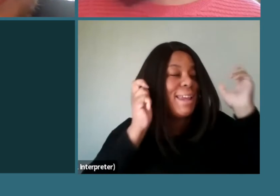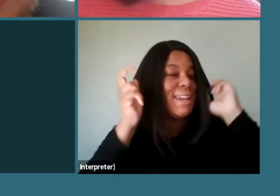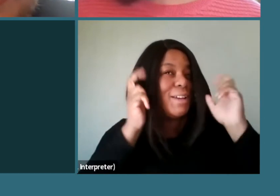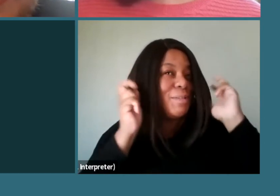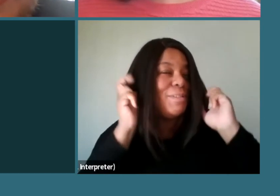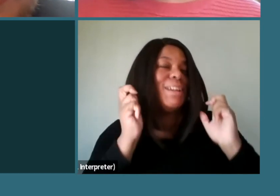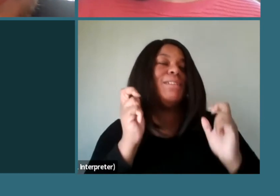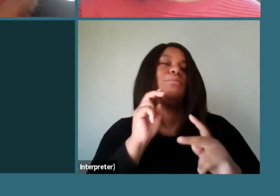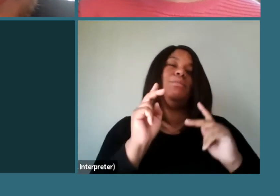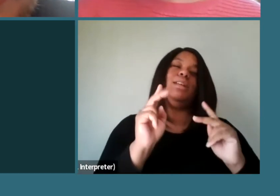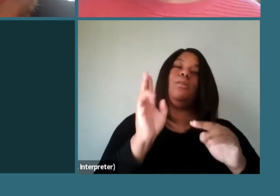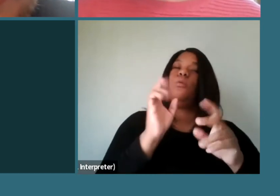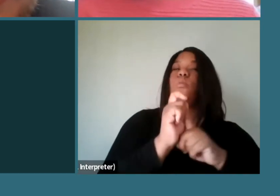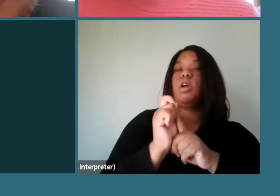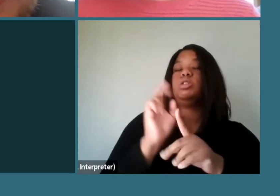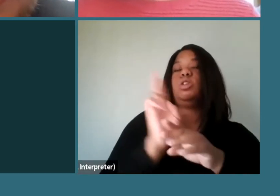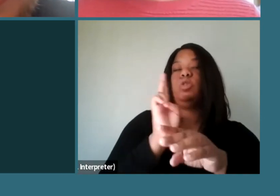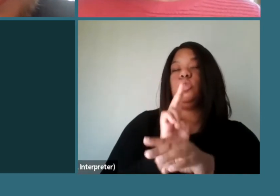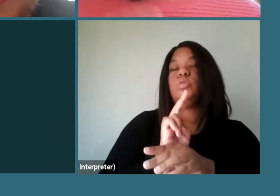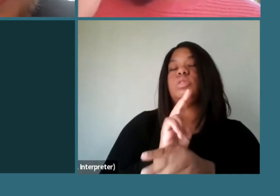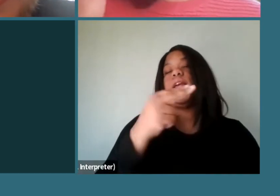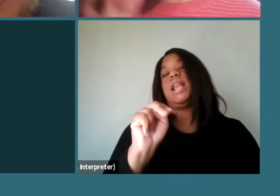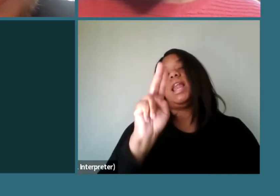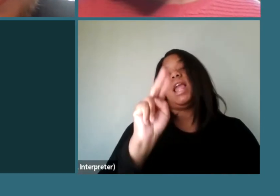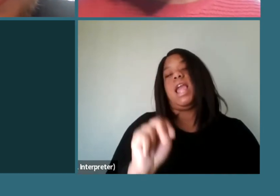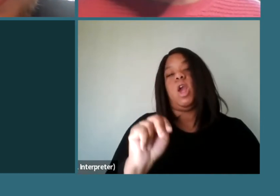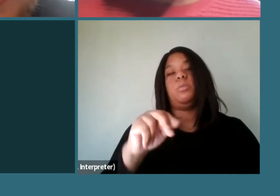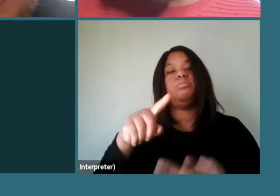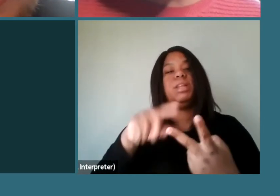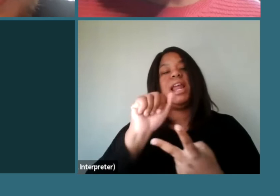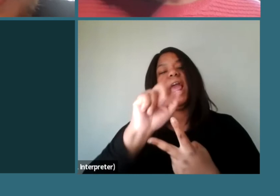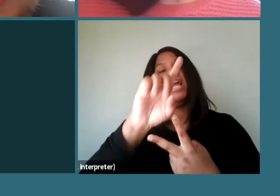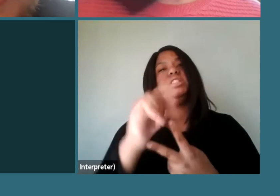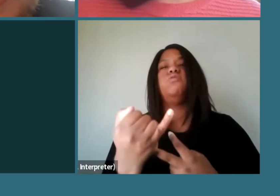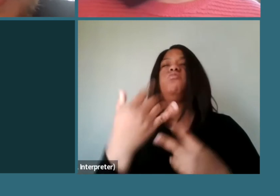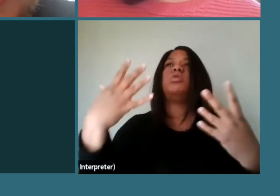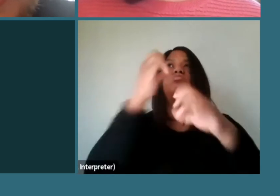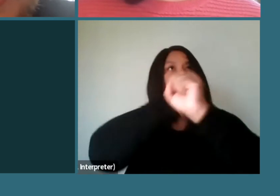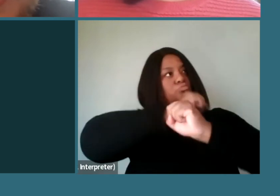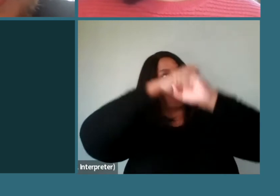either with the nouns or the adjectives, and, like, what does that create in my mind's eye?